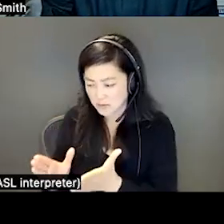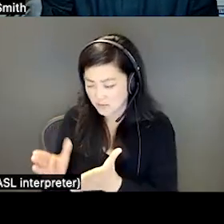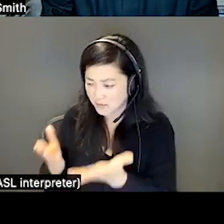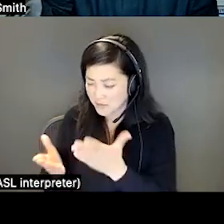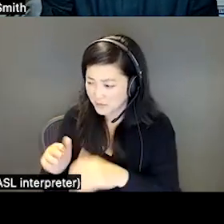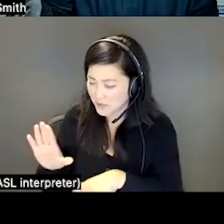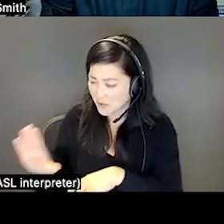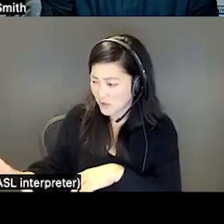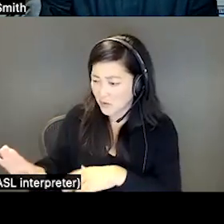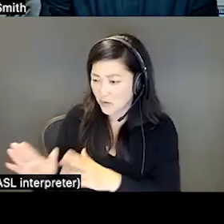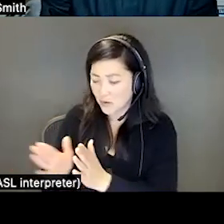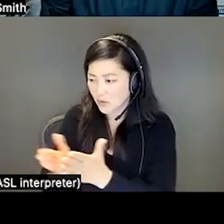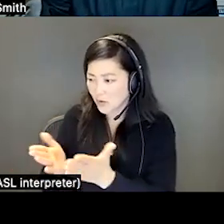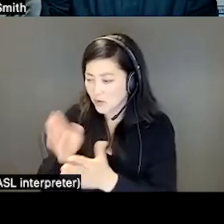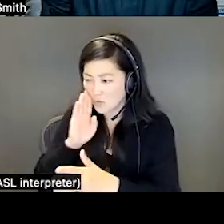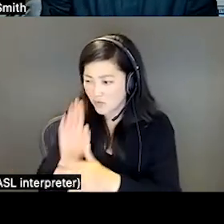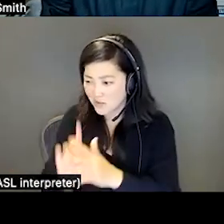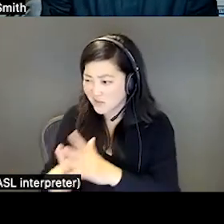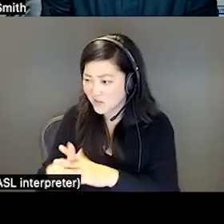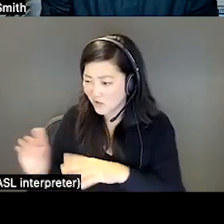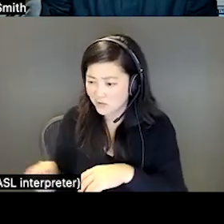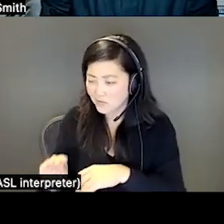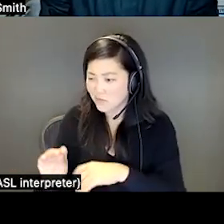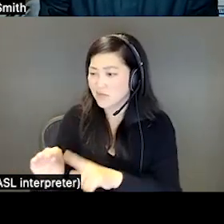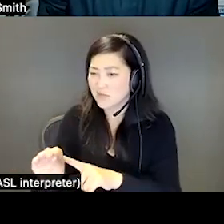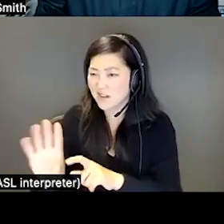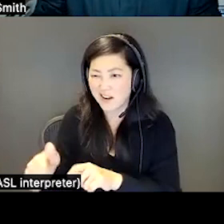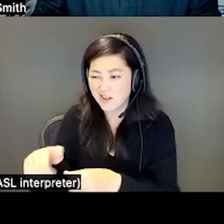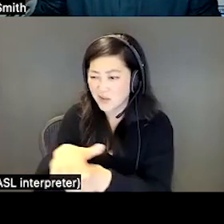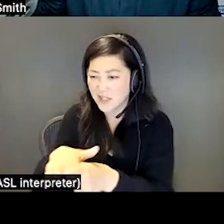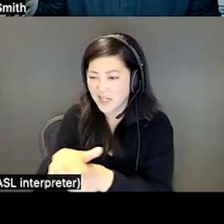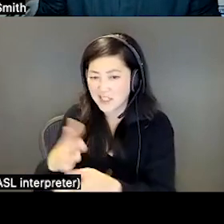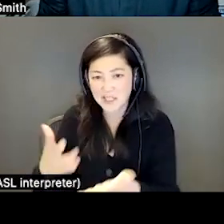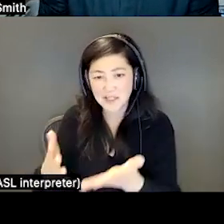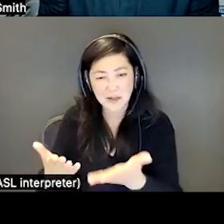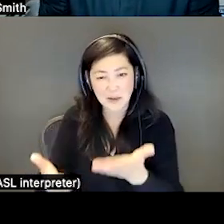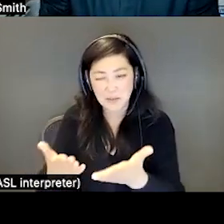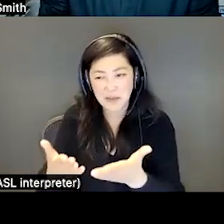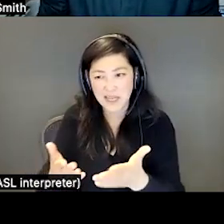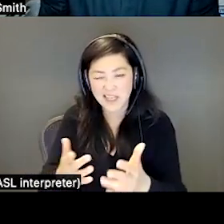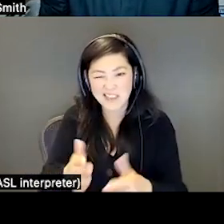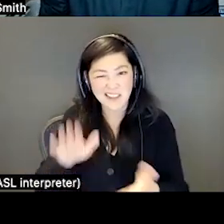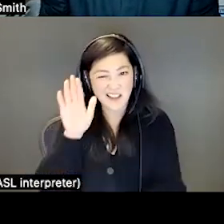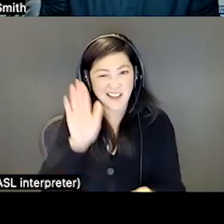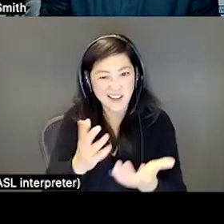in some way that would reduce the audience?" And I don't think that is the case at all,